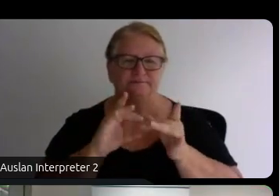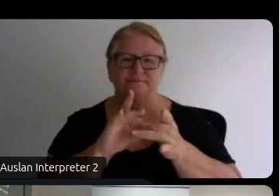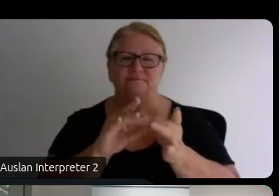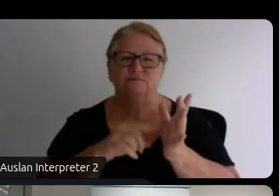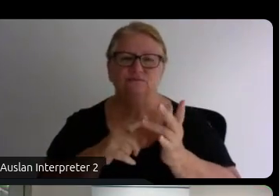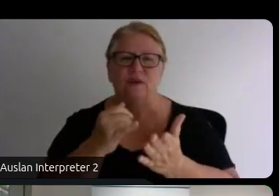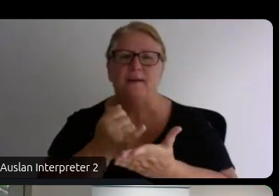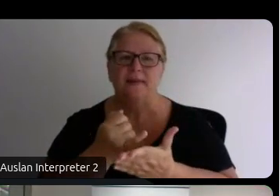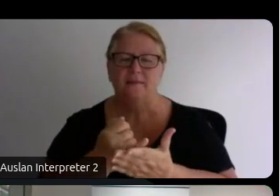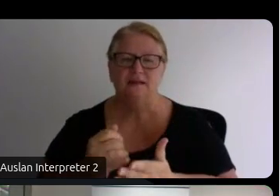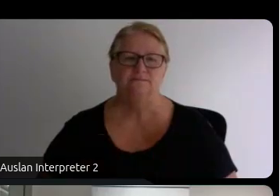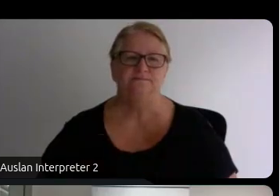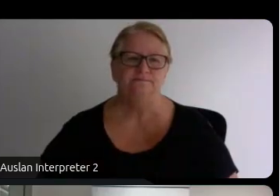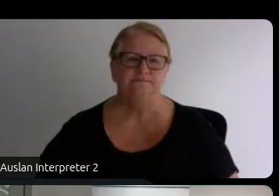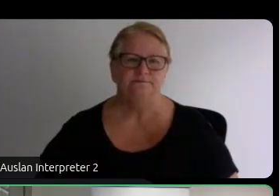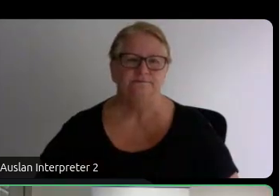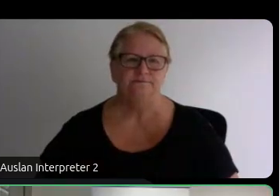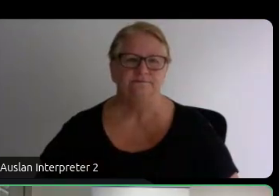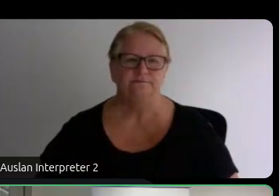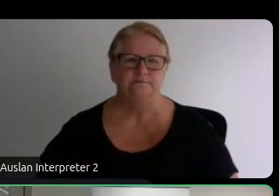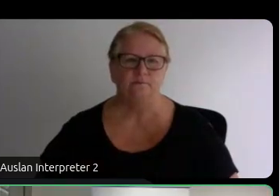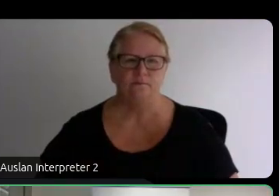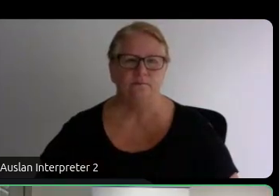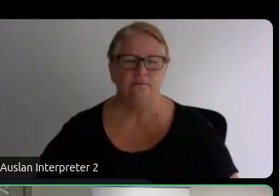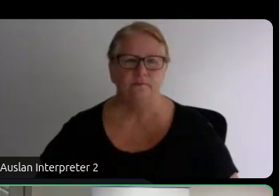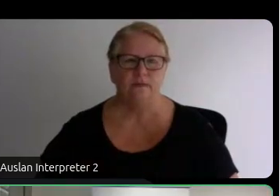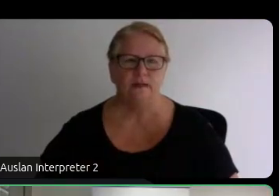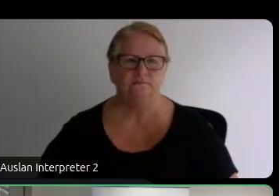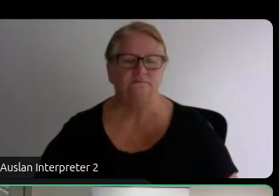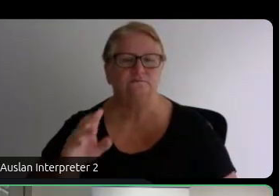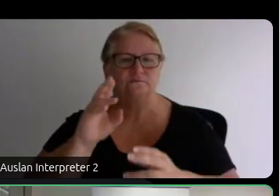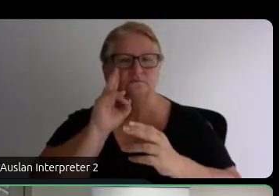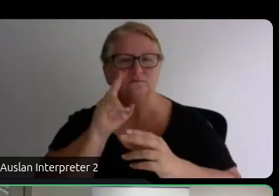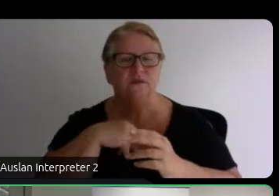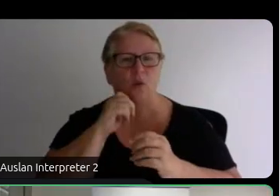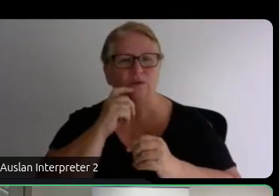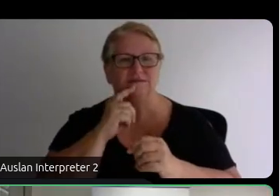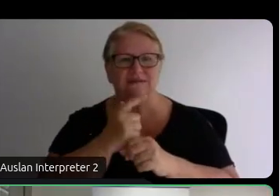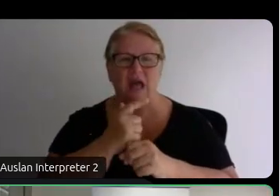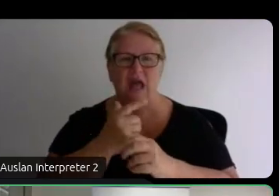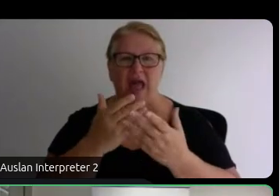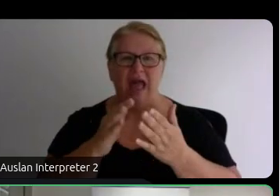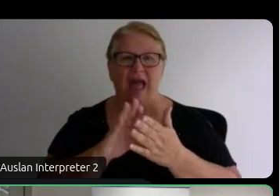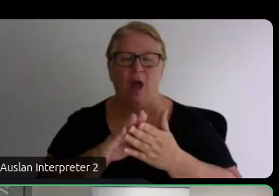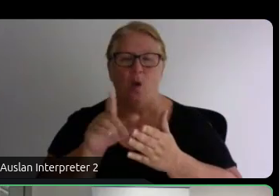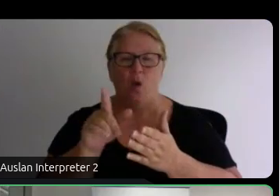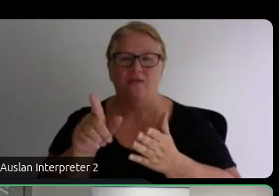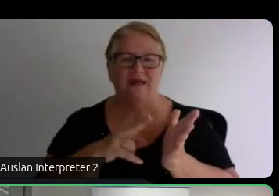it the way I would say it is is that you need to look at the way that the NDIS has defined